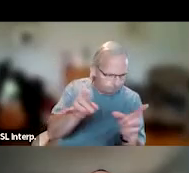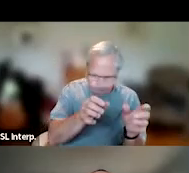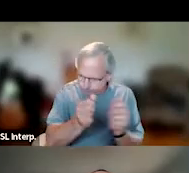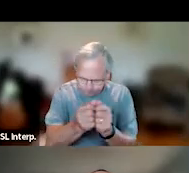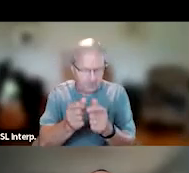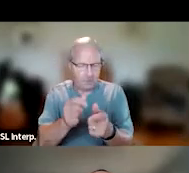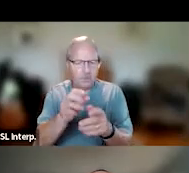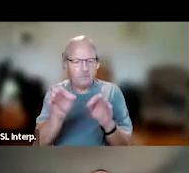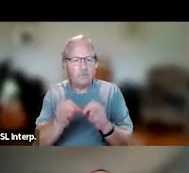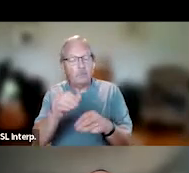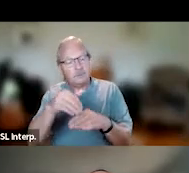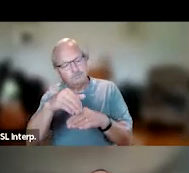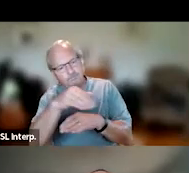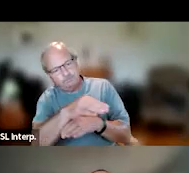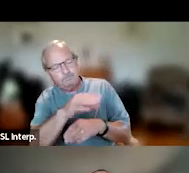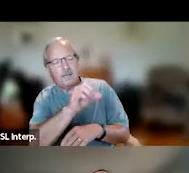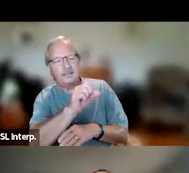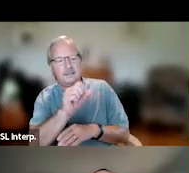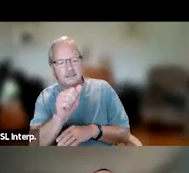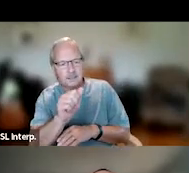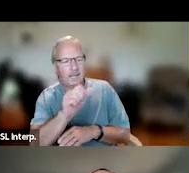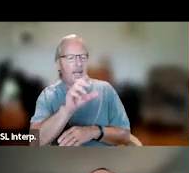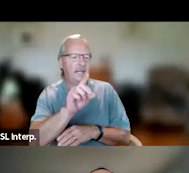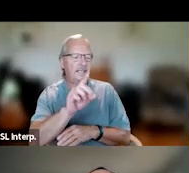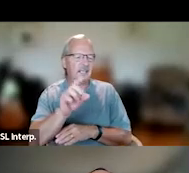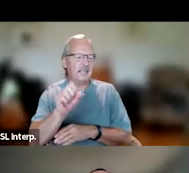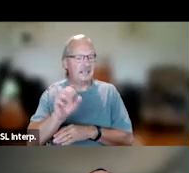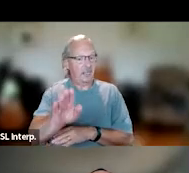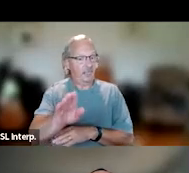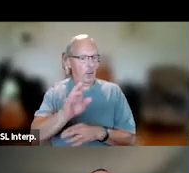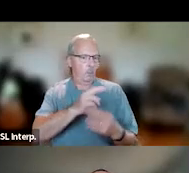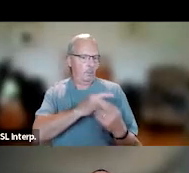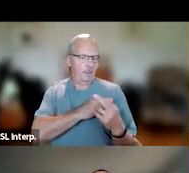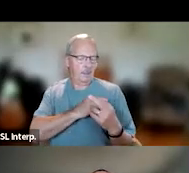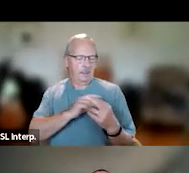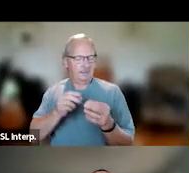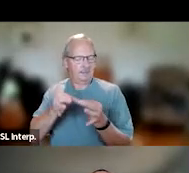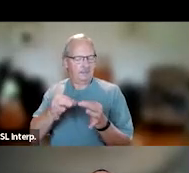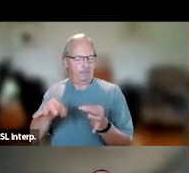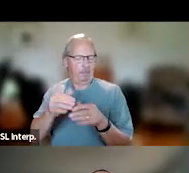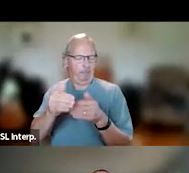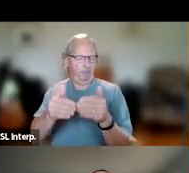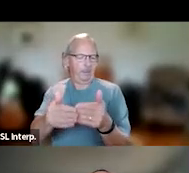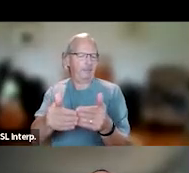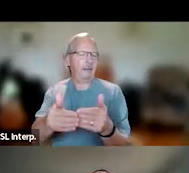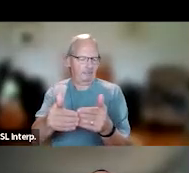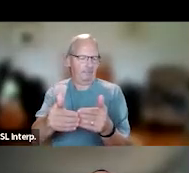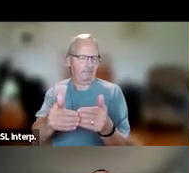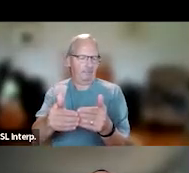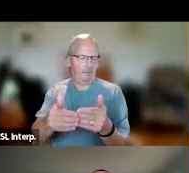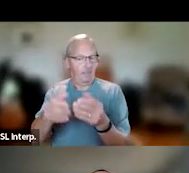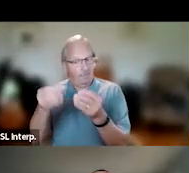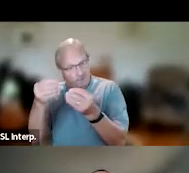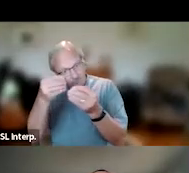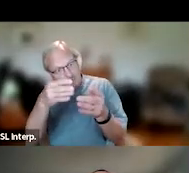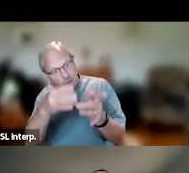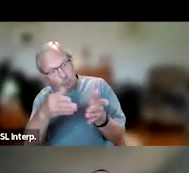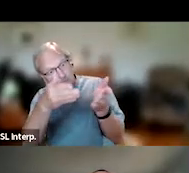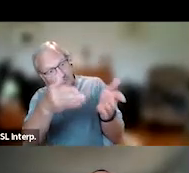are turning it into SSA and DDS whose job it is to simply process the information that you are providing them in your packet.